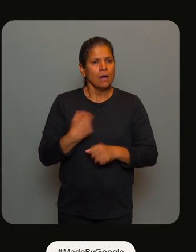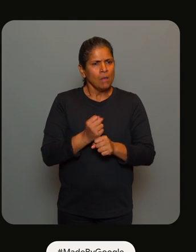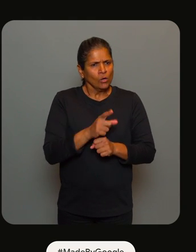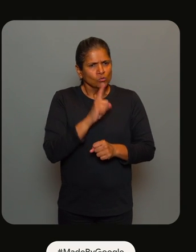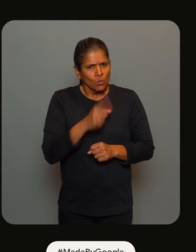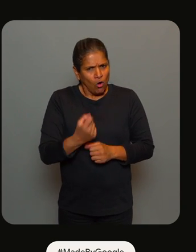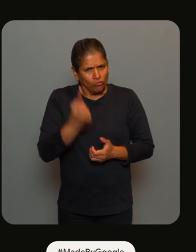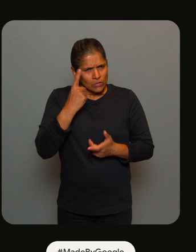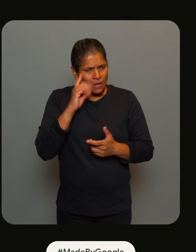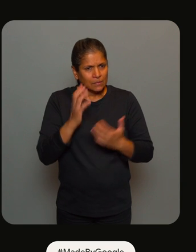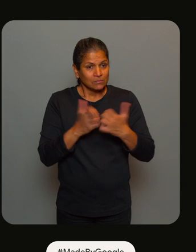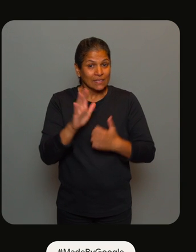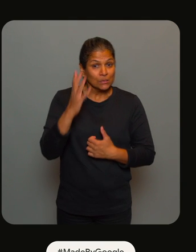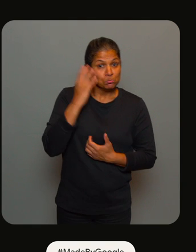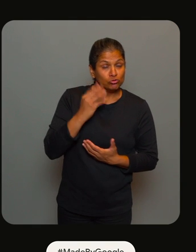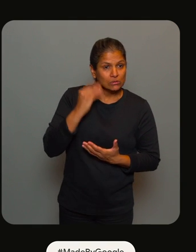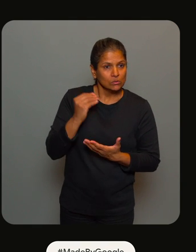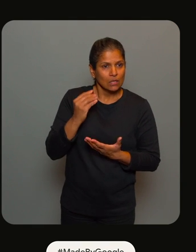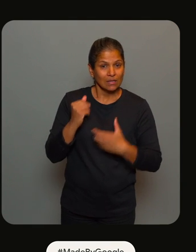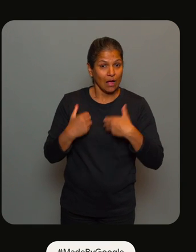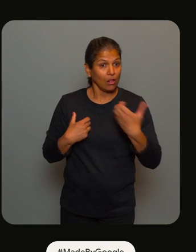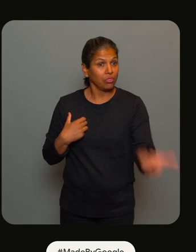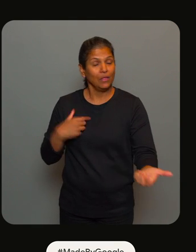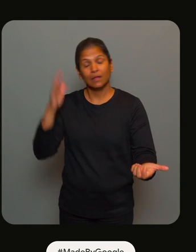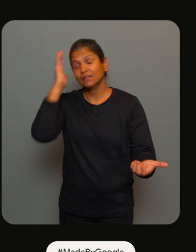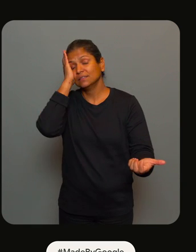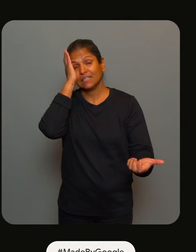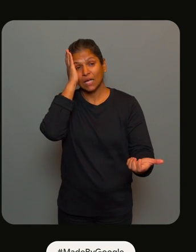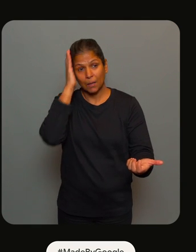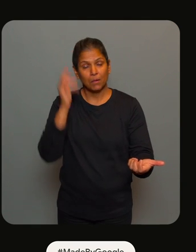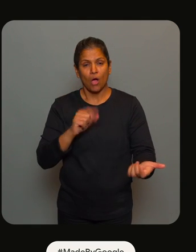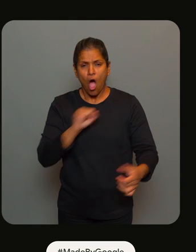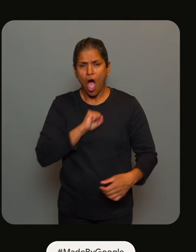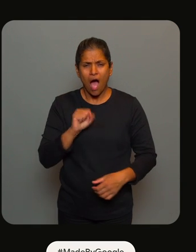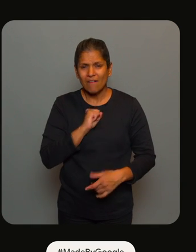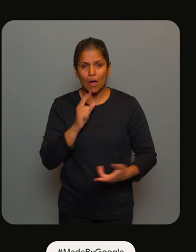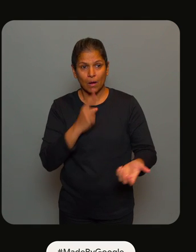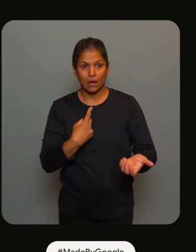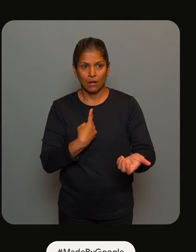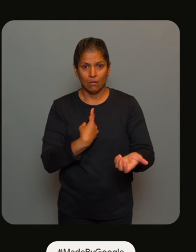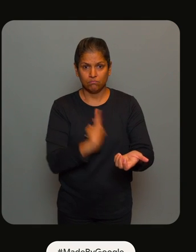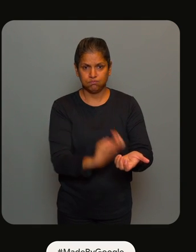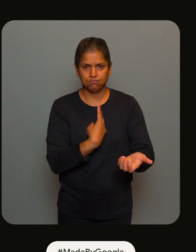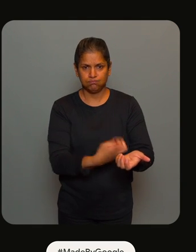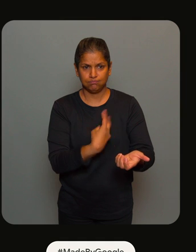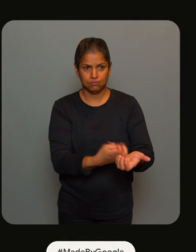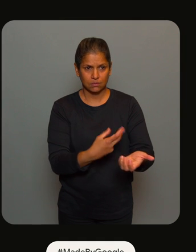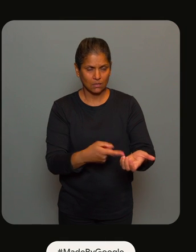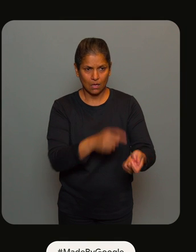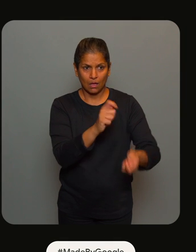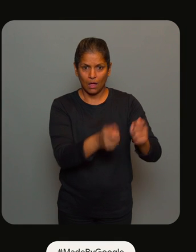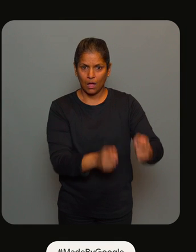analyzing audio from coughs and snores during the night. That audio data is never stored by or sent to Google.